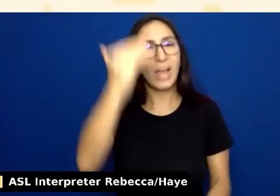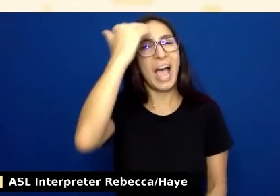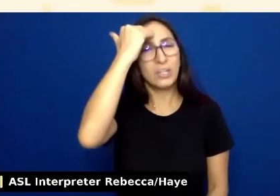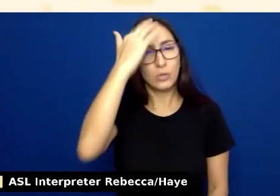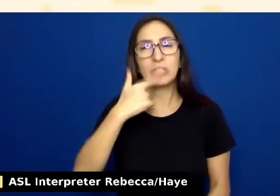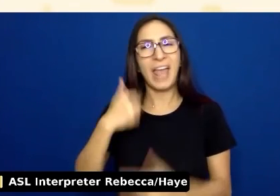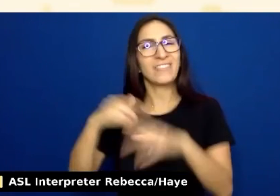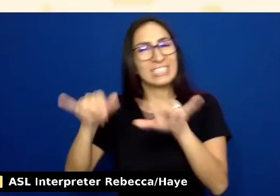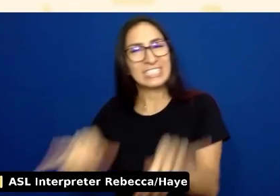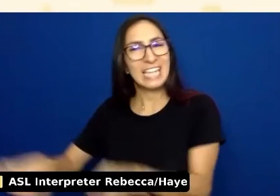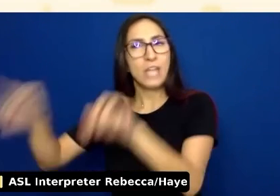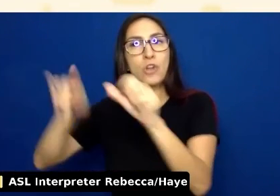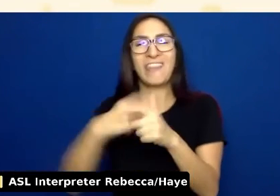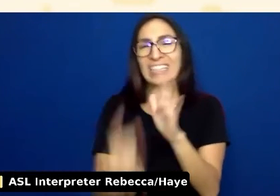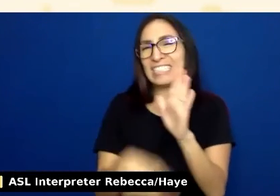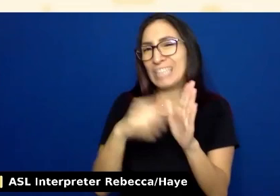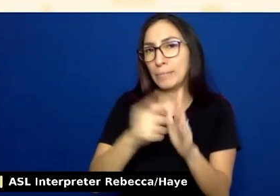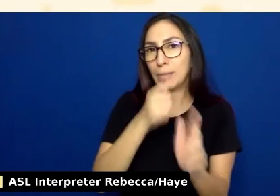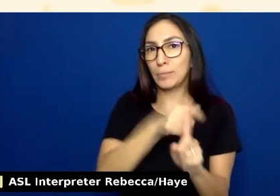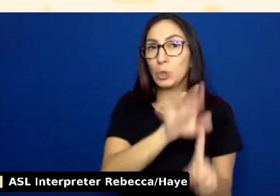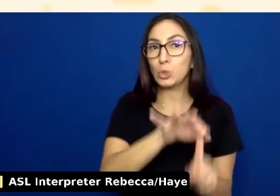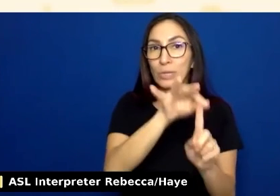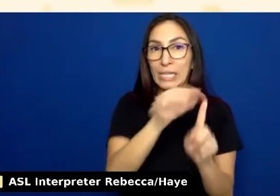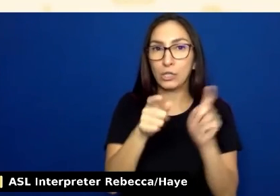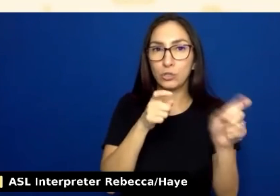how to communicate that to users.